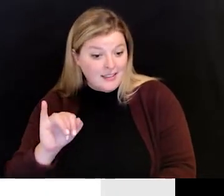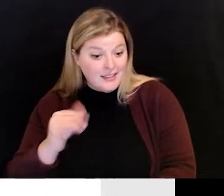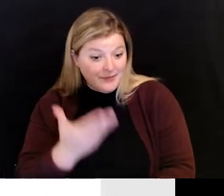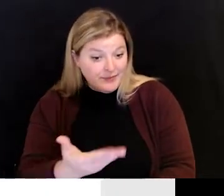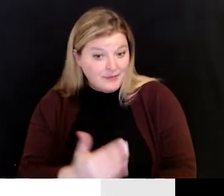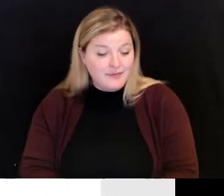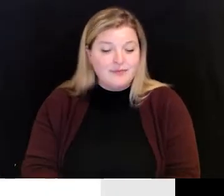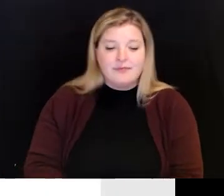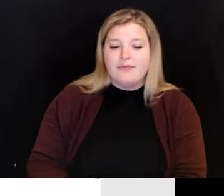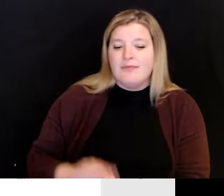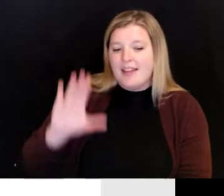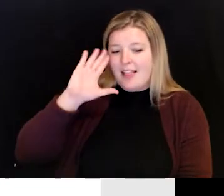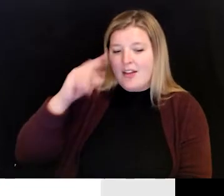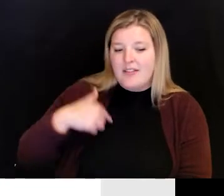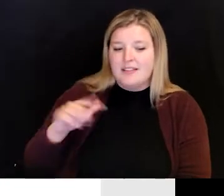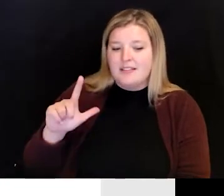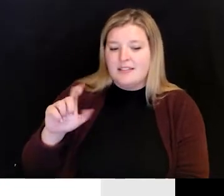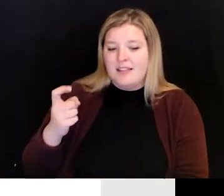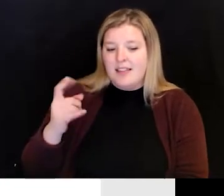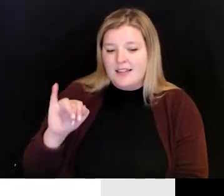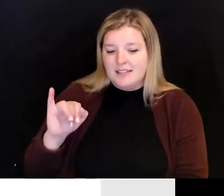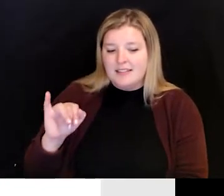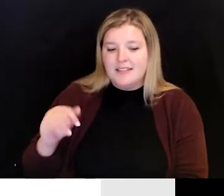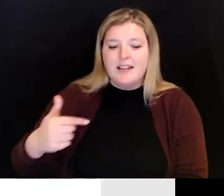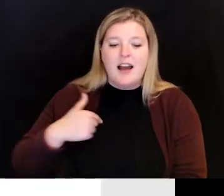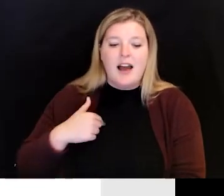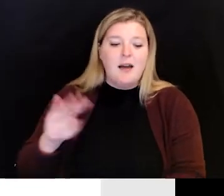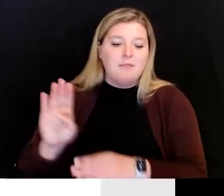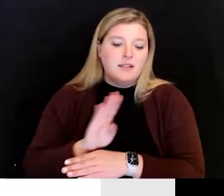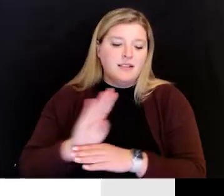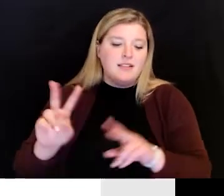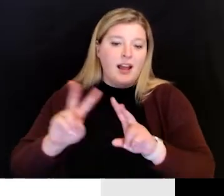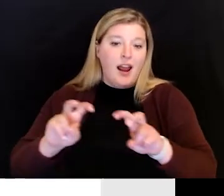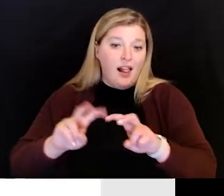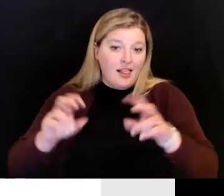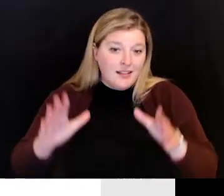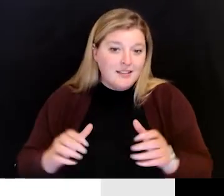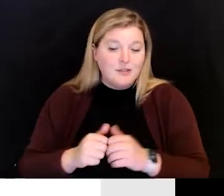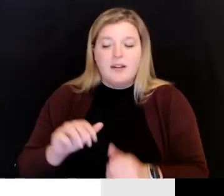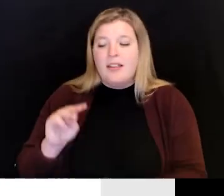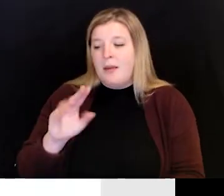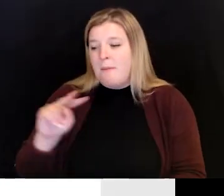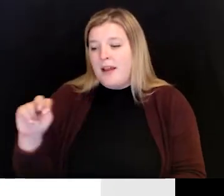[Lexi] Hi. This is Lexi. I'm a business analyst with MNIT at Revenue.